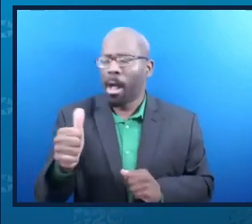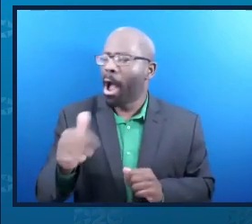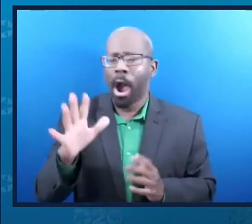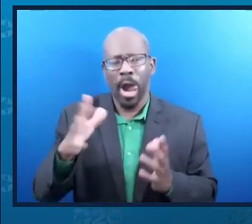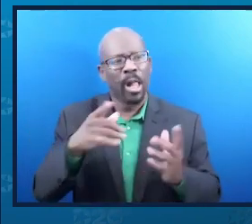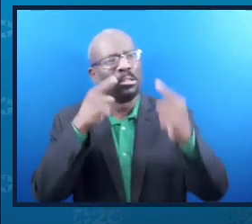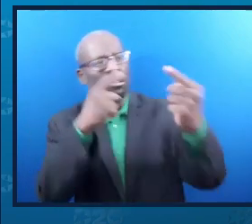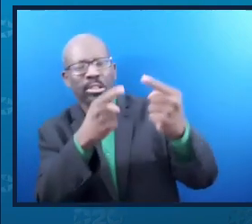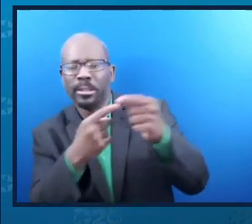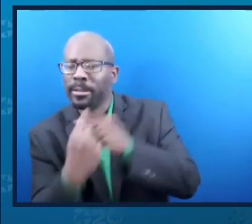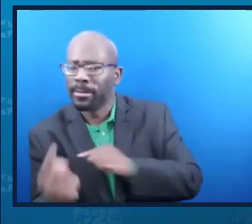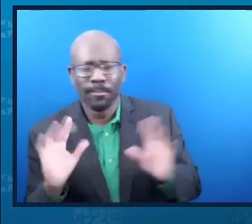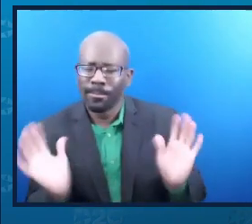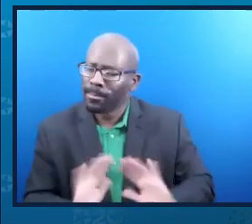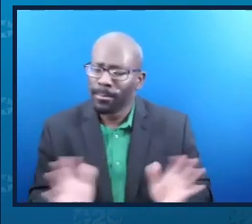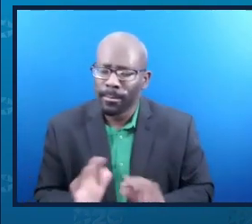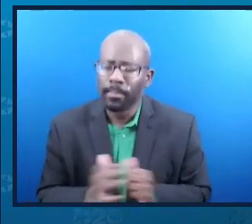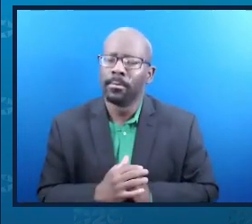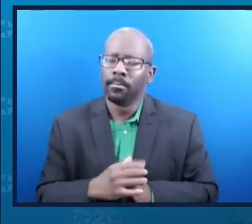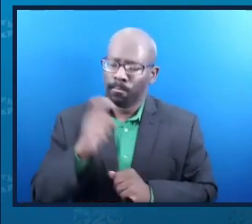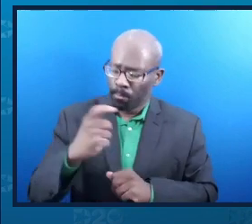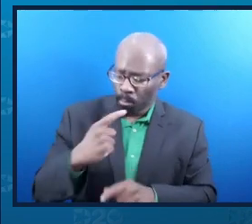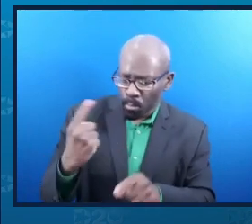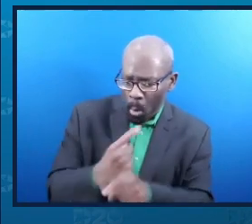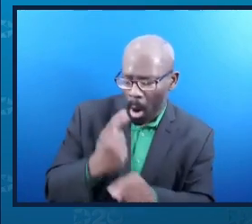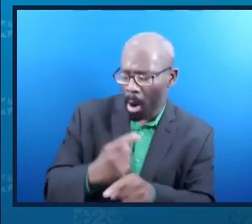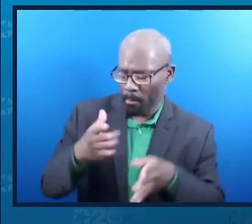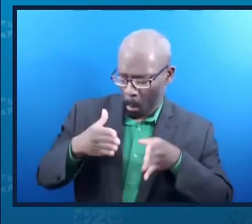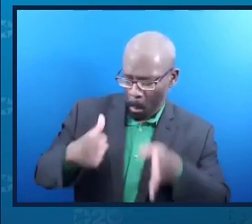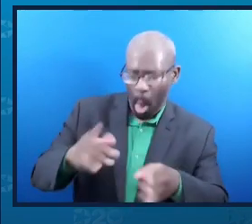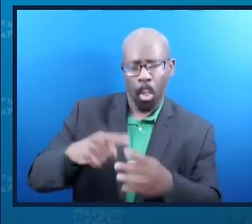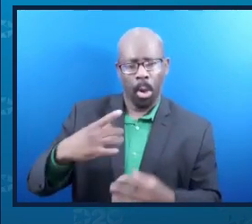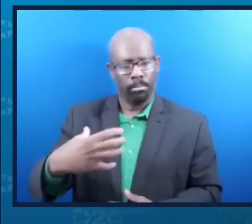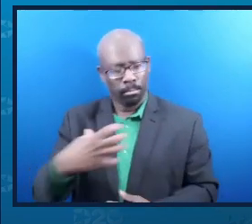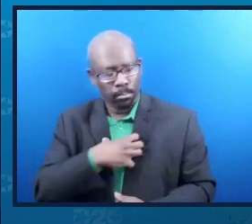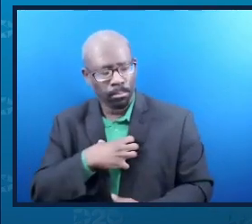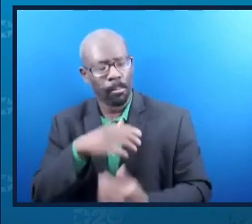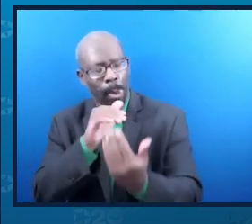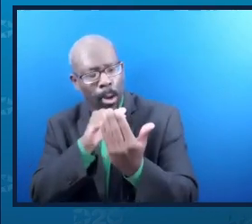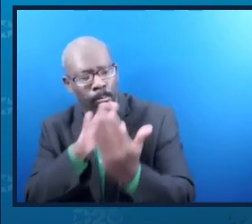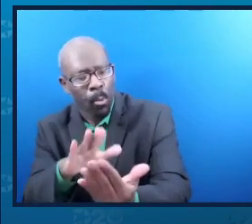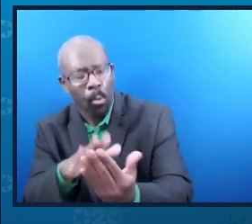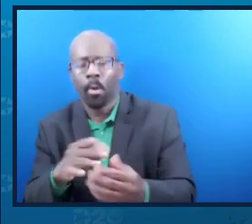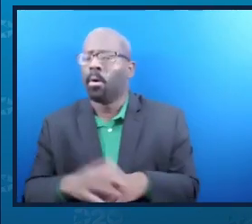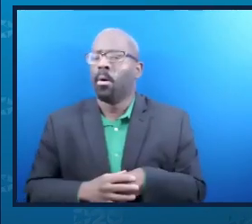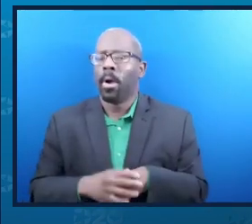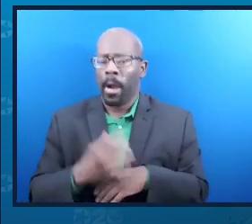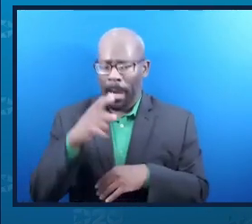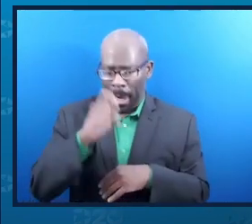AND OUR ABILITY TO WORK TOWING TO SOLVE BIG PROBLEMS LIKE A